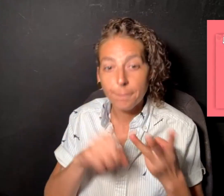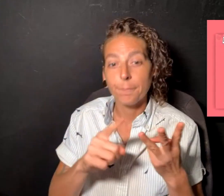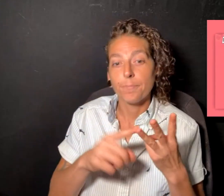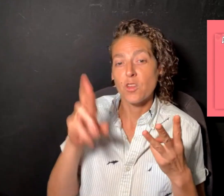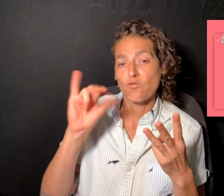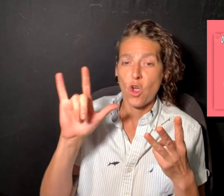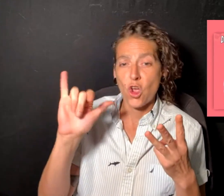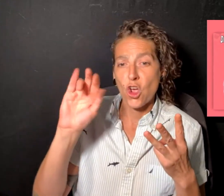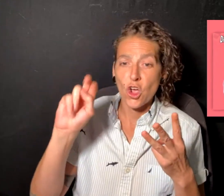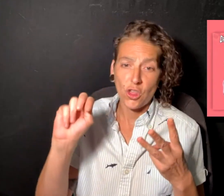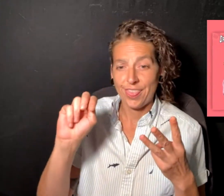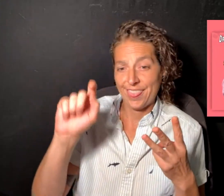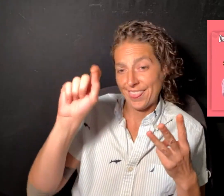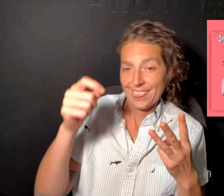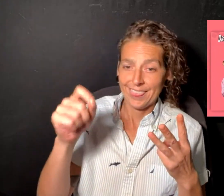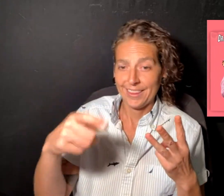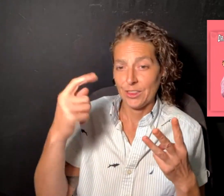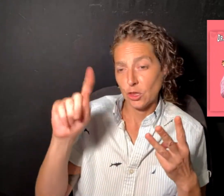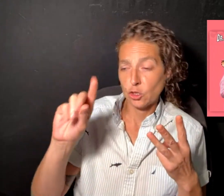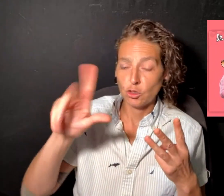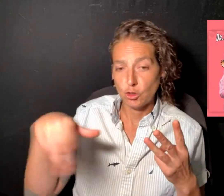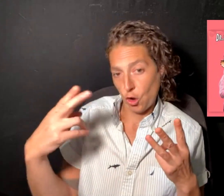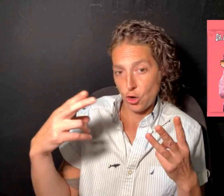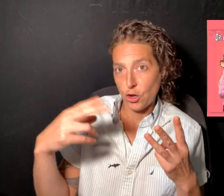in the dough and s'mores vibes.